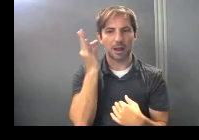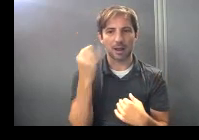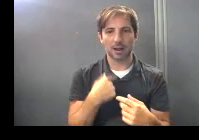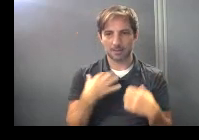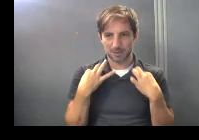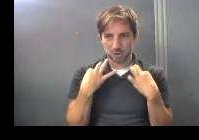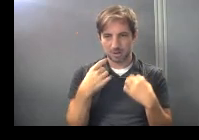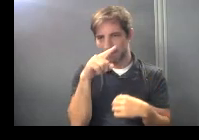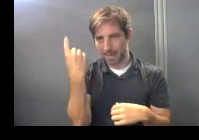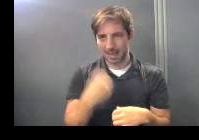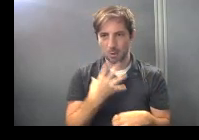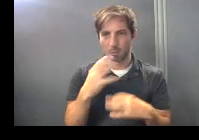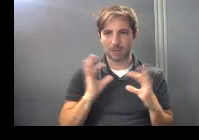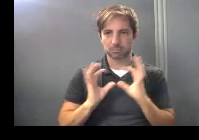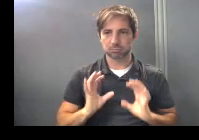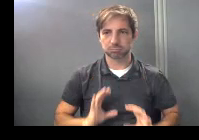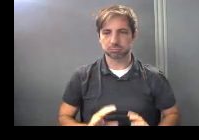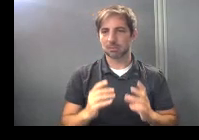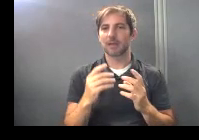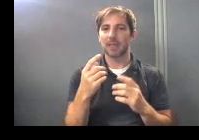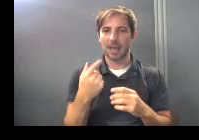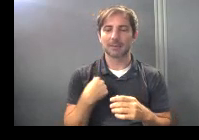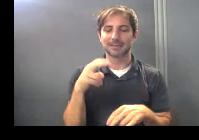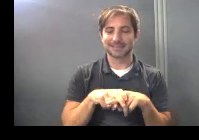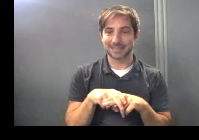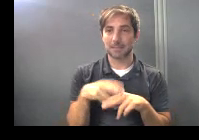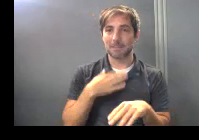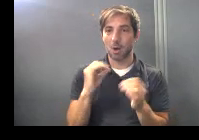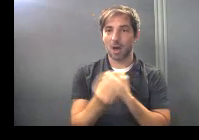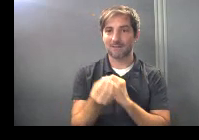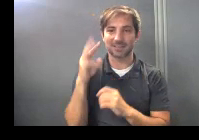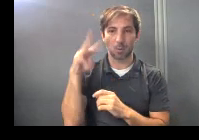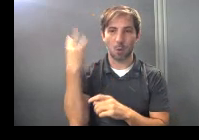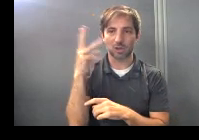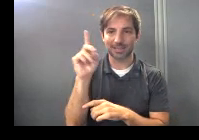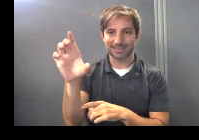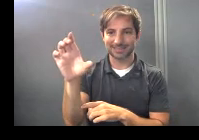I'M AT MY HOME OFFICE IN WASHINGTON D.C. BECAUSE WE ARE STILL TELEWORKING.